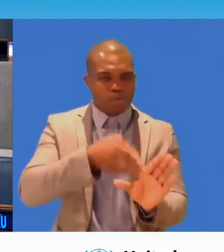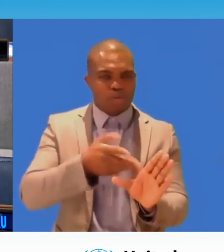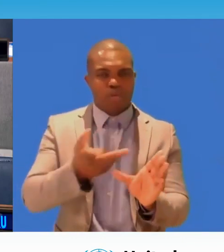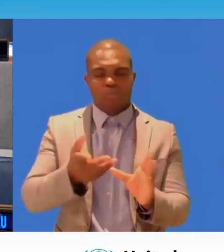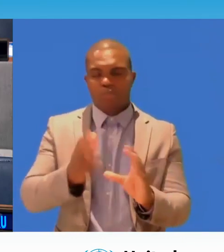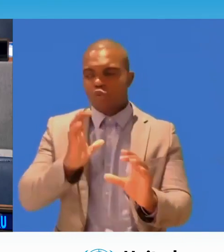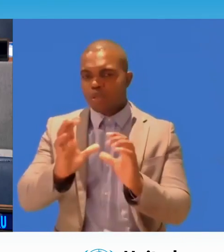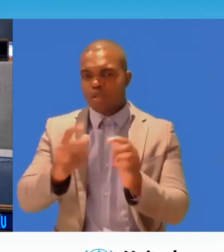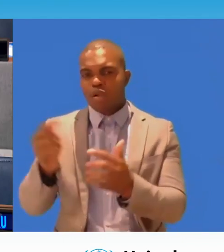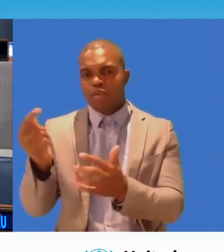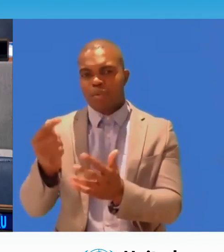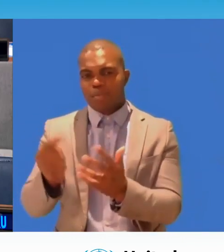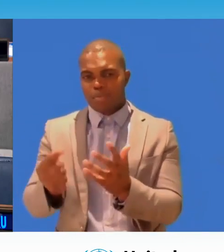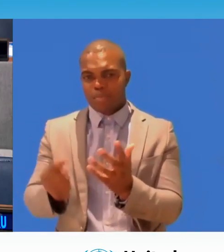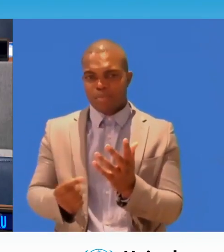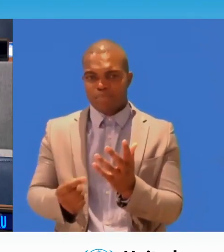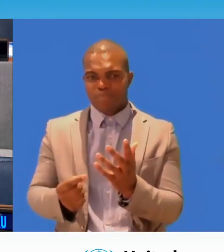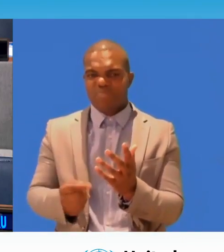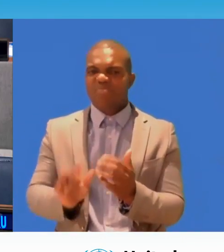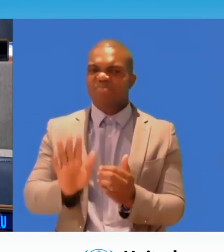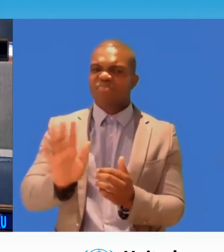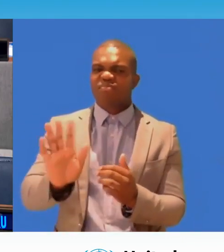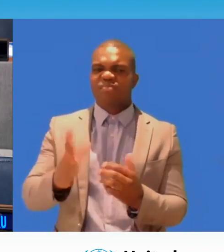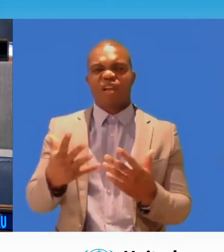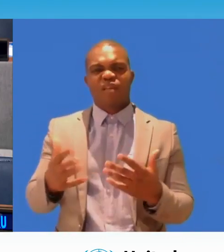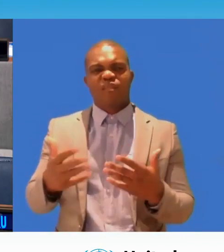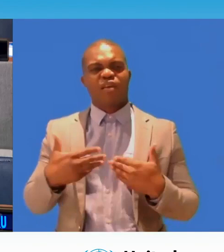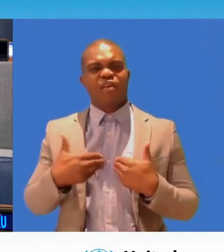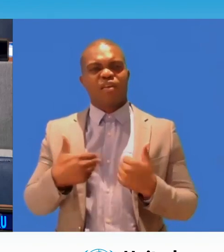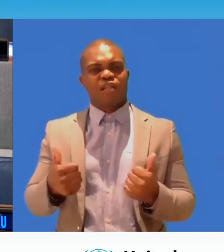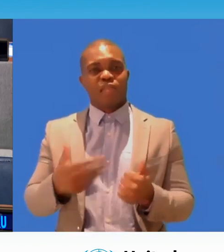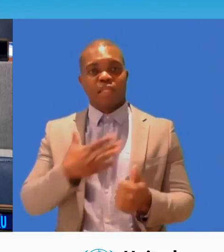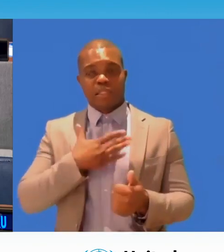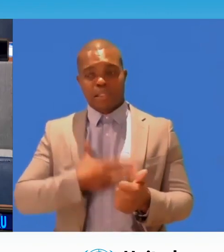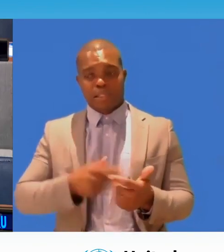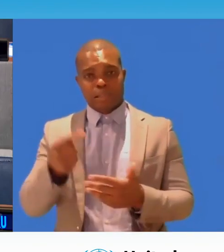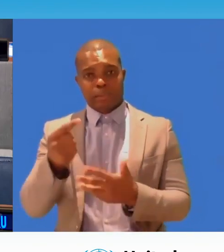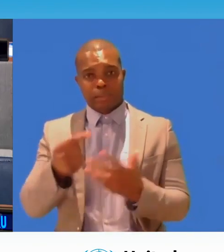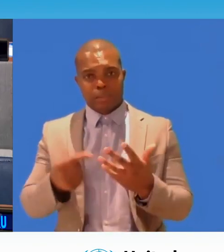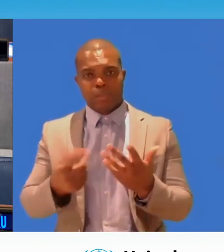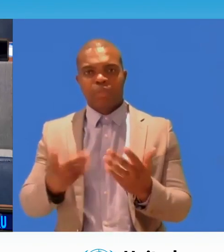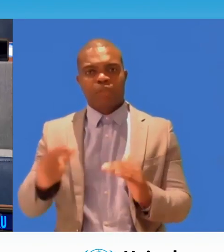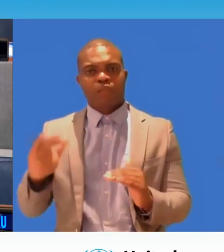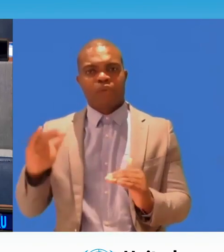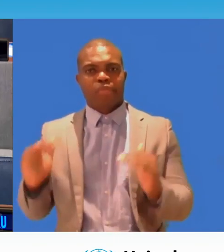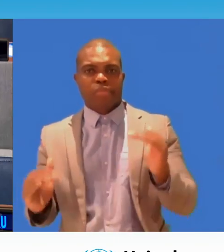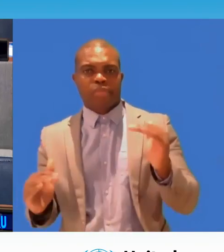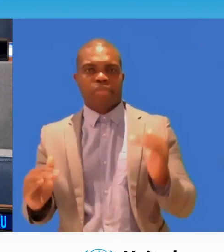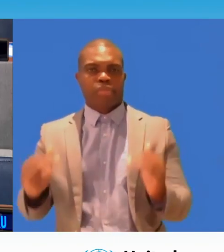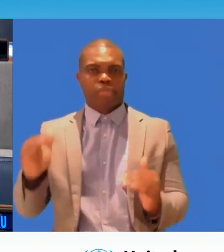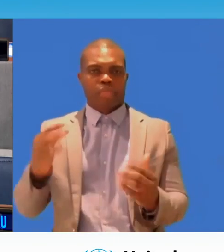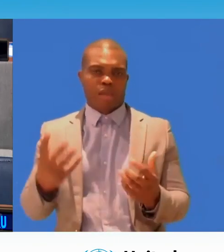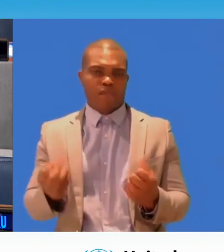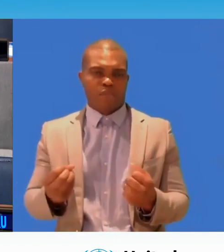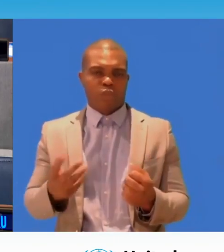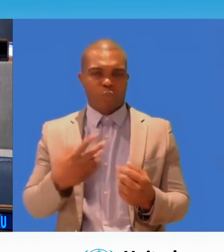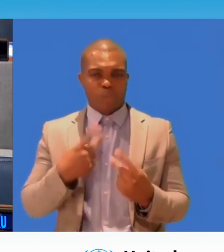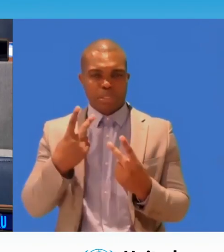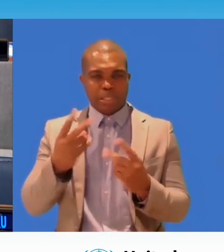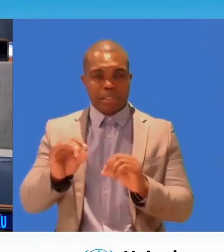some persons with disabilities die of up to 20 years earlier than those without disabilities they